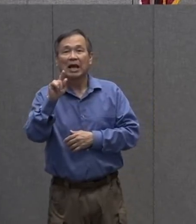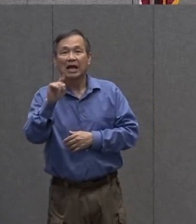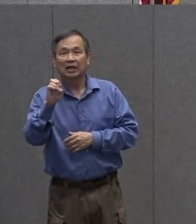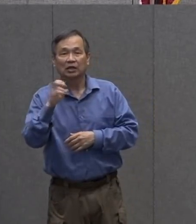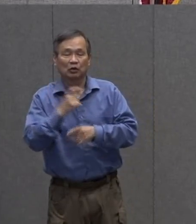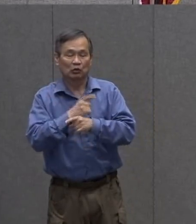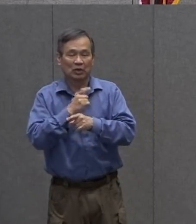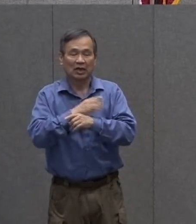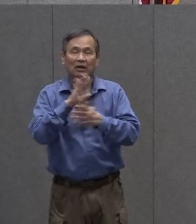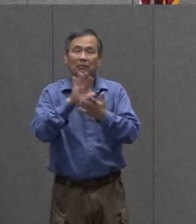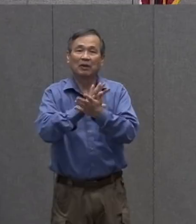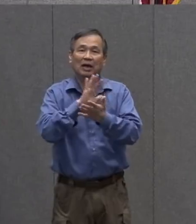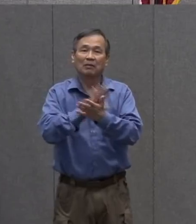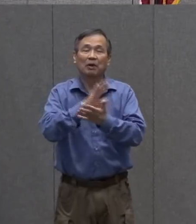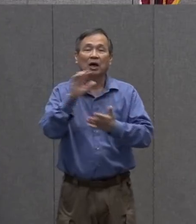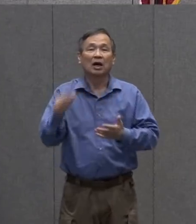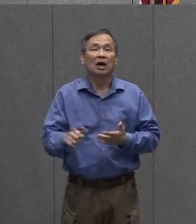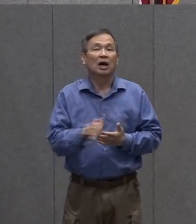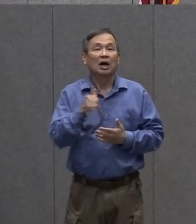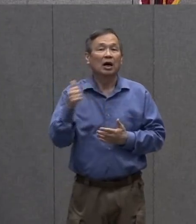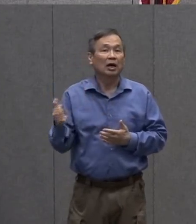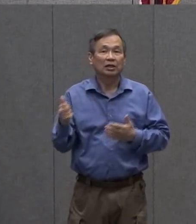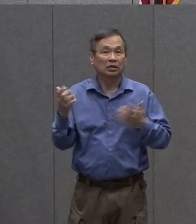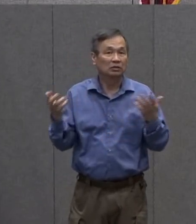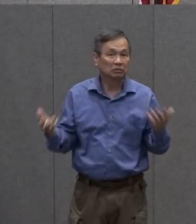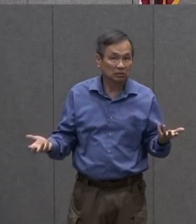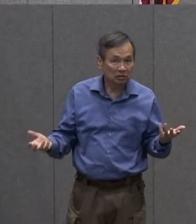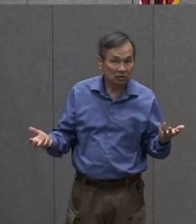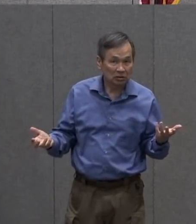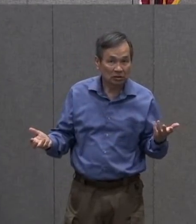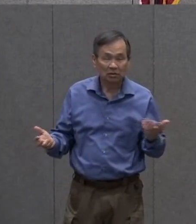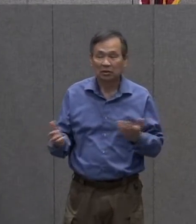The other special item you're going to need is a paper clip.